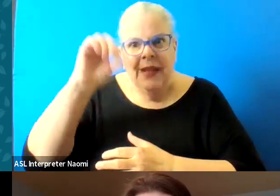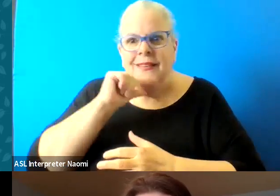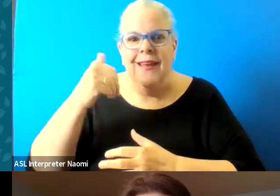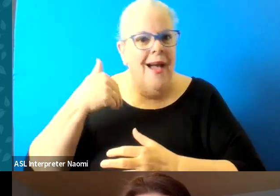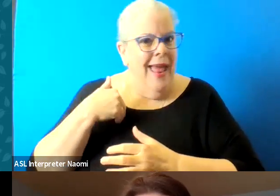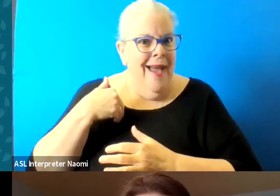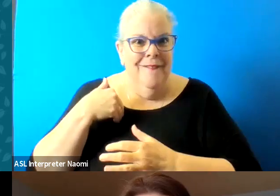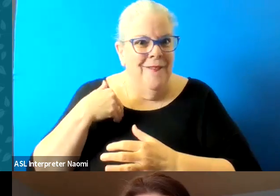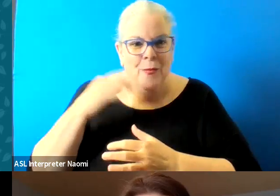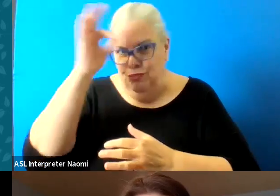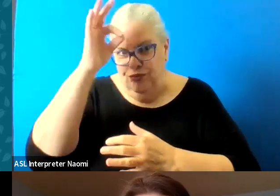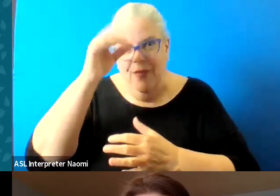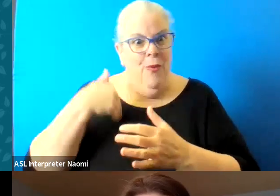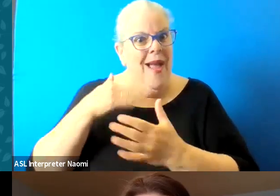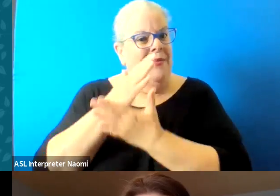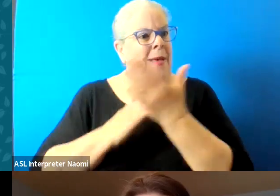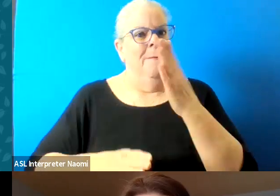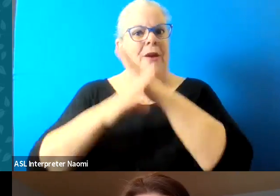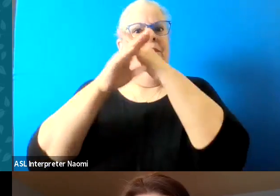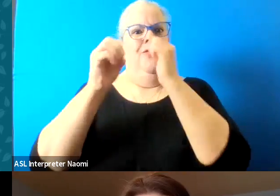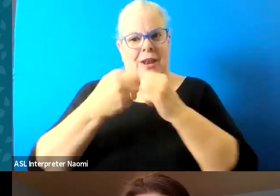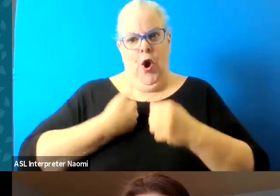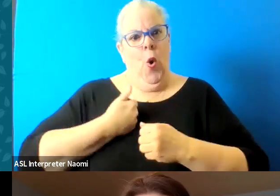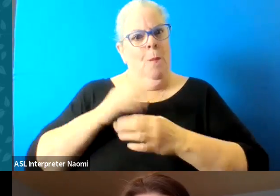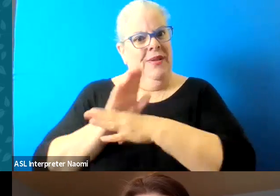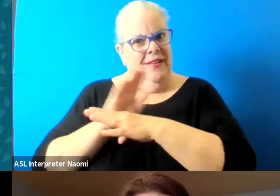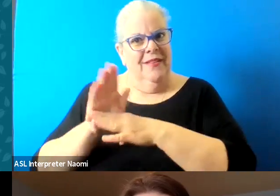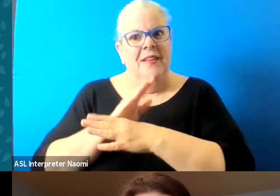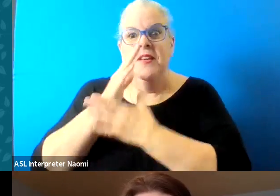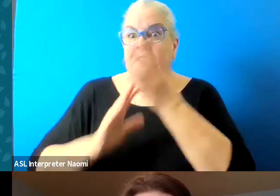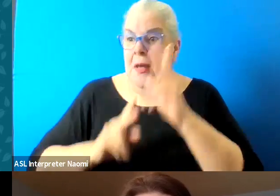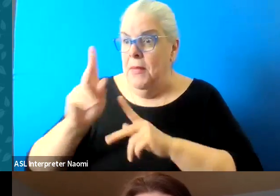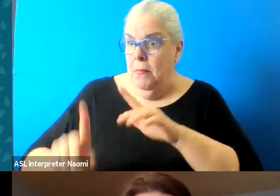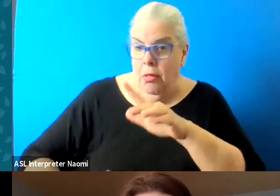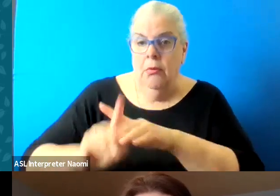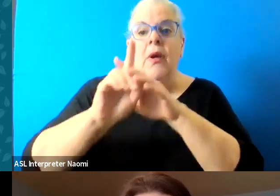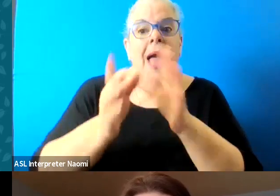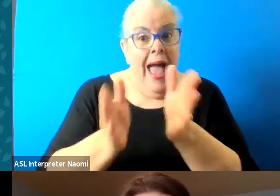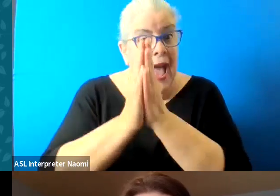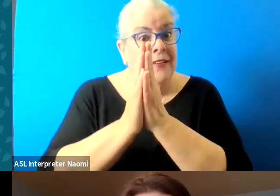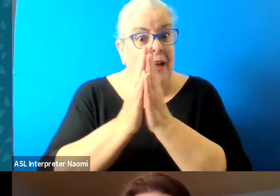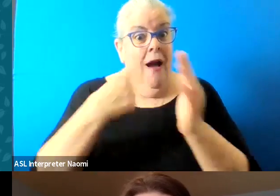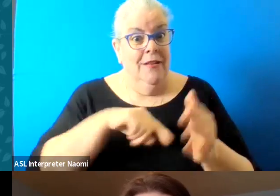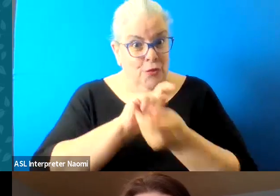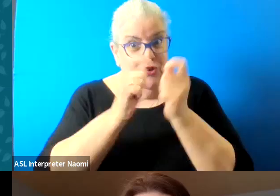in our businesses. And so we had people come in and ask us to change it. And then we got some advice,